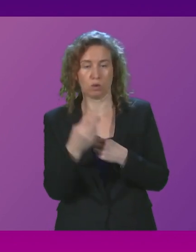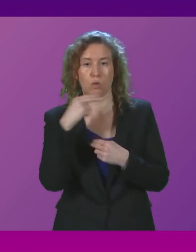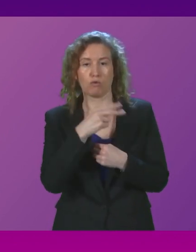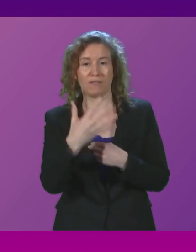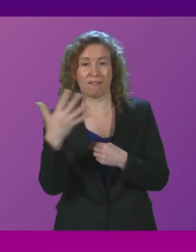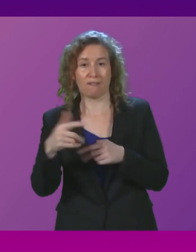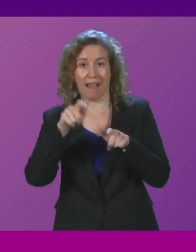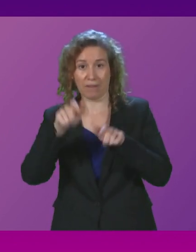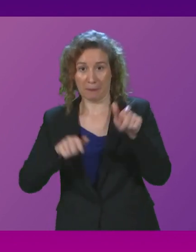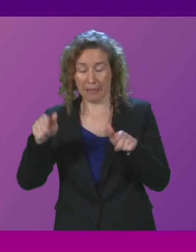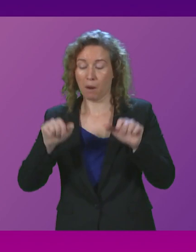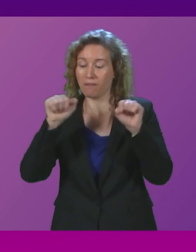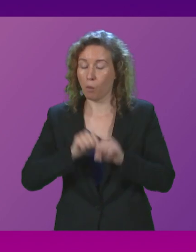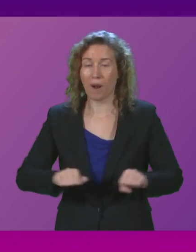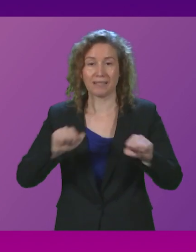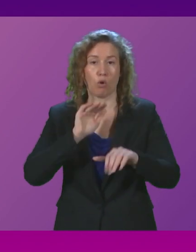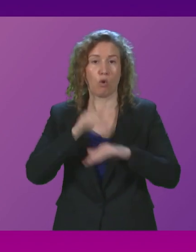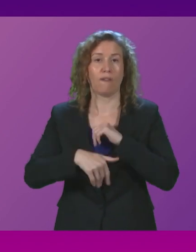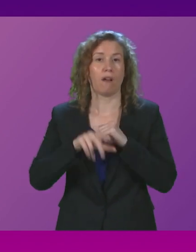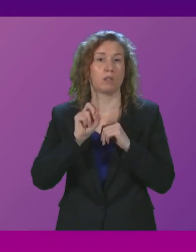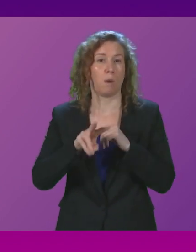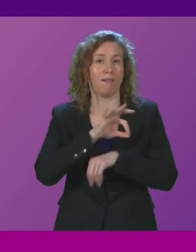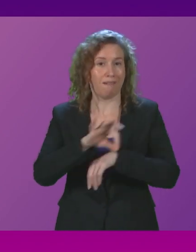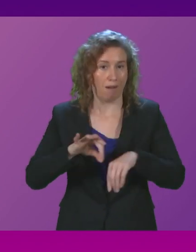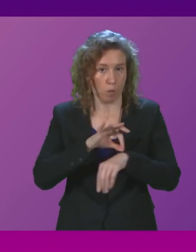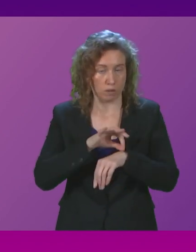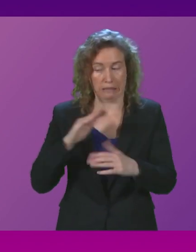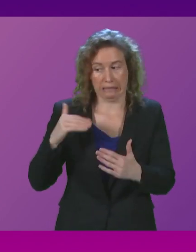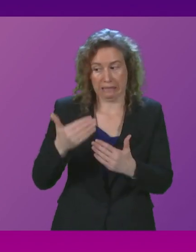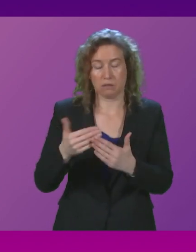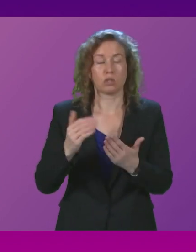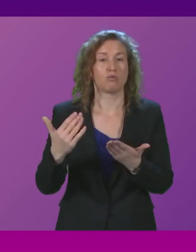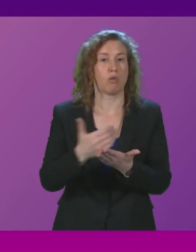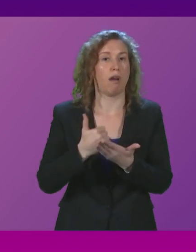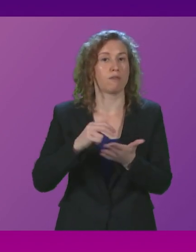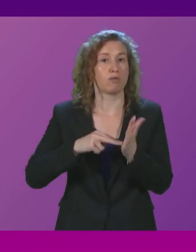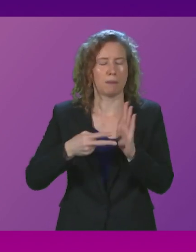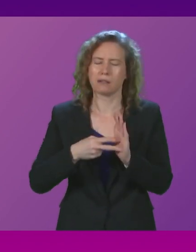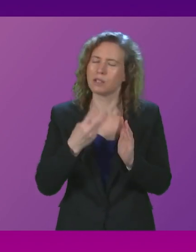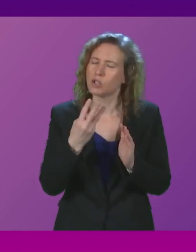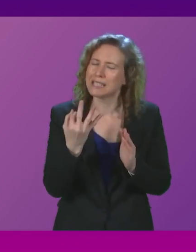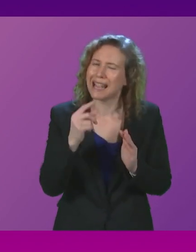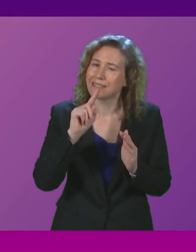people have waited more than 12 hours in A and E since the recovery plan was published.